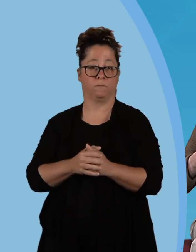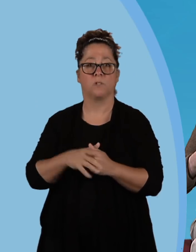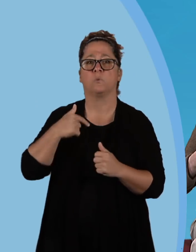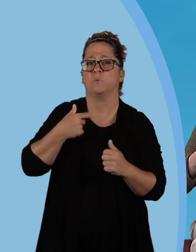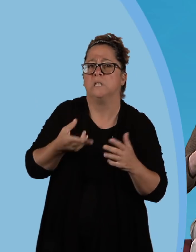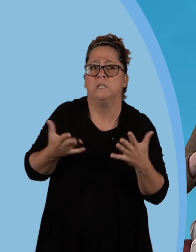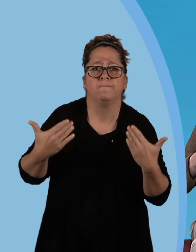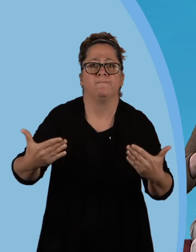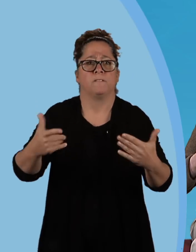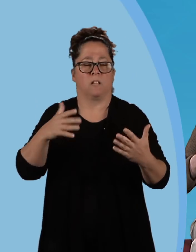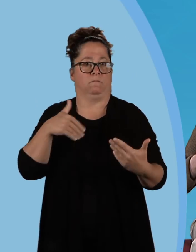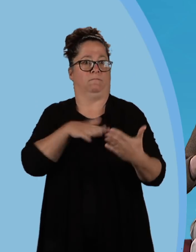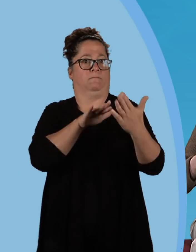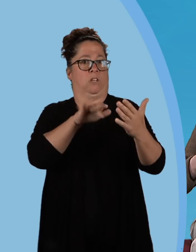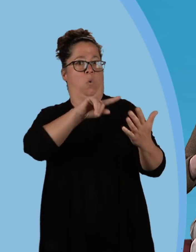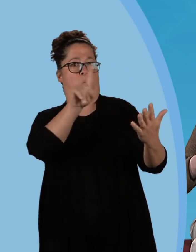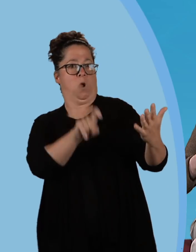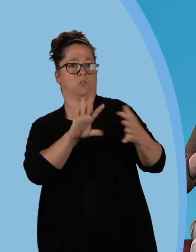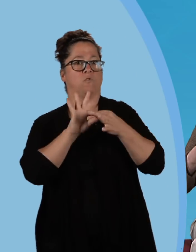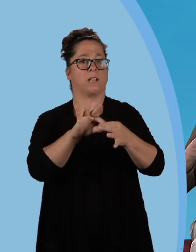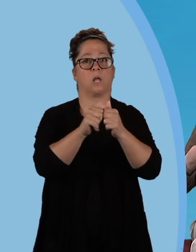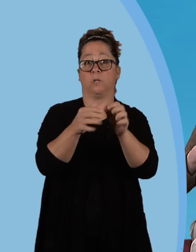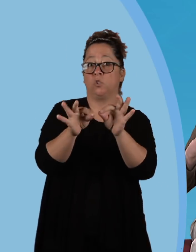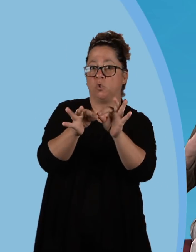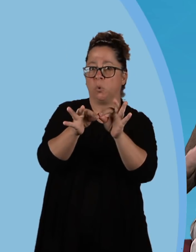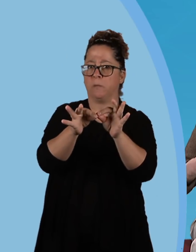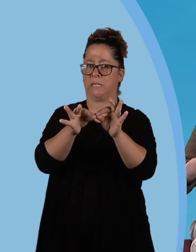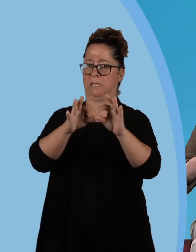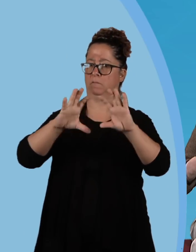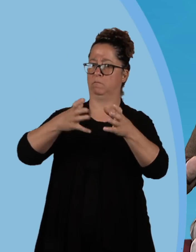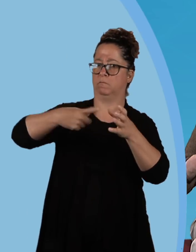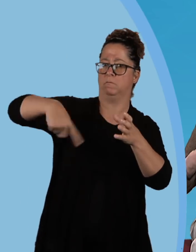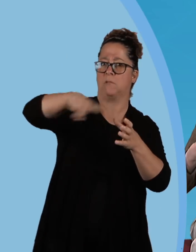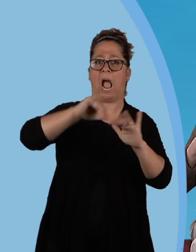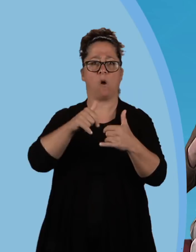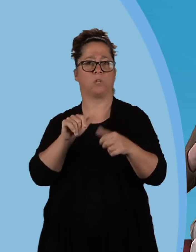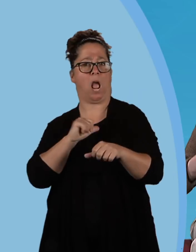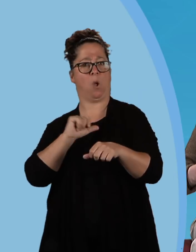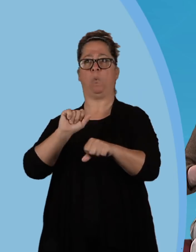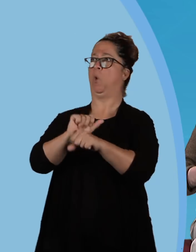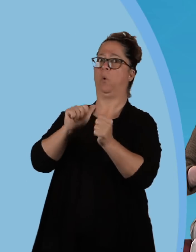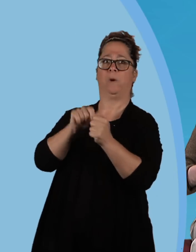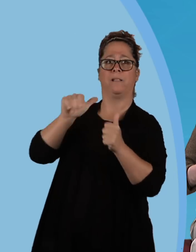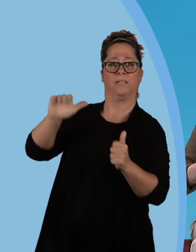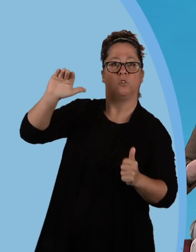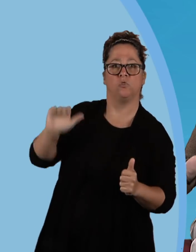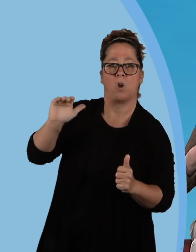from the interpreting profession about, "How do I work with this child? "What do I need to do?"